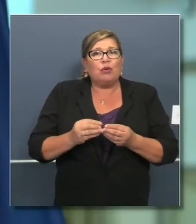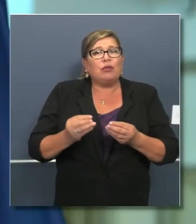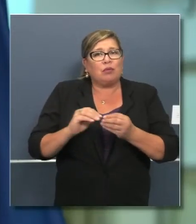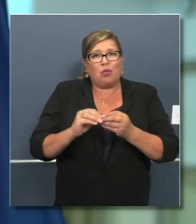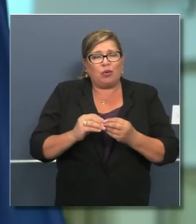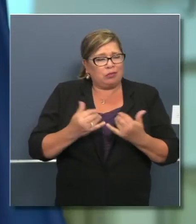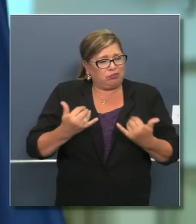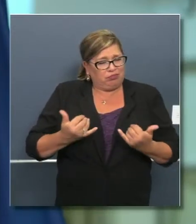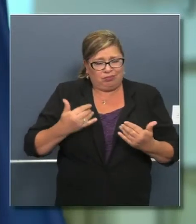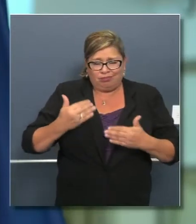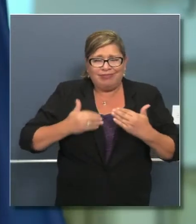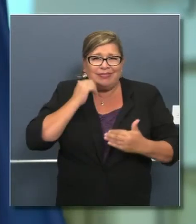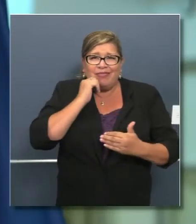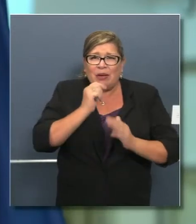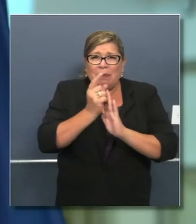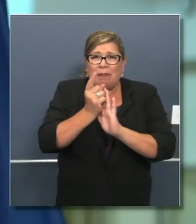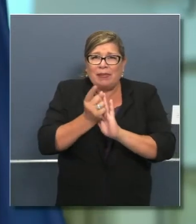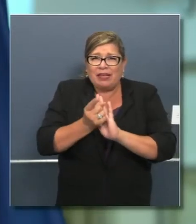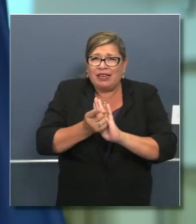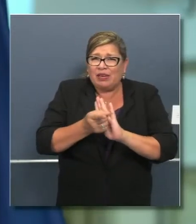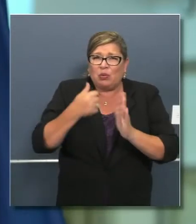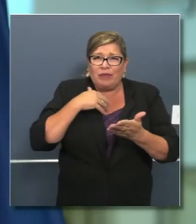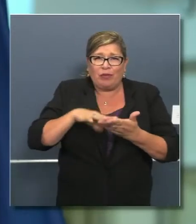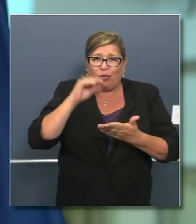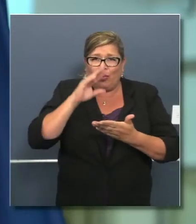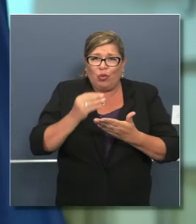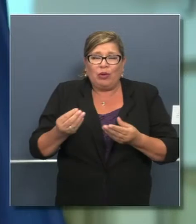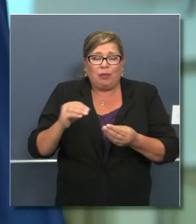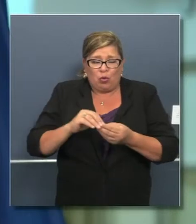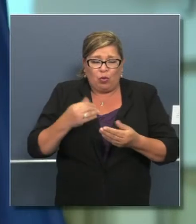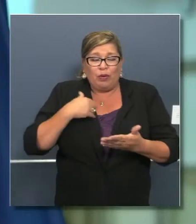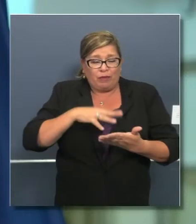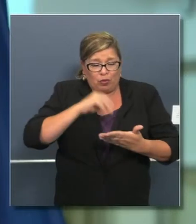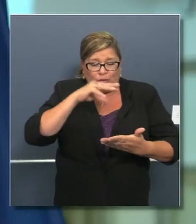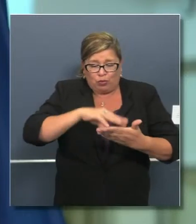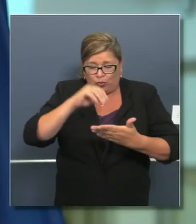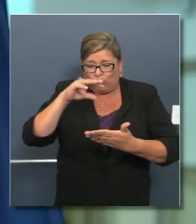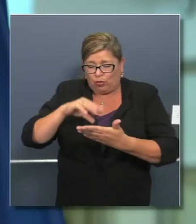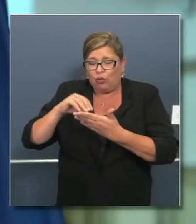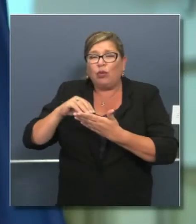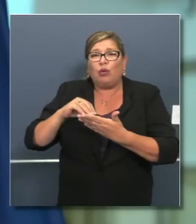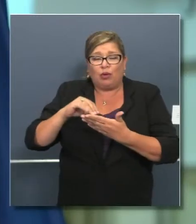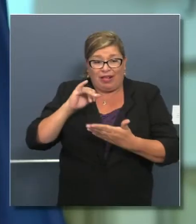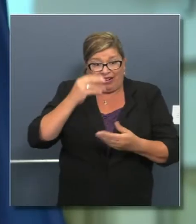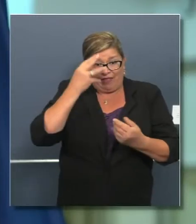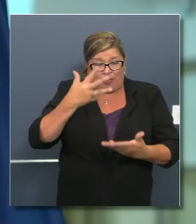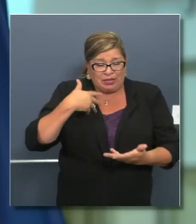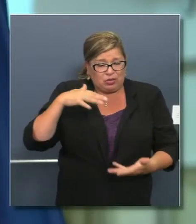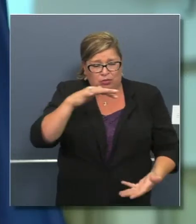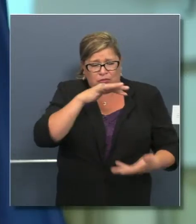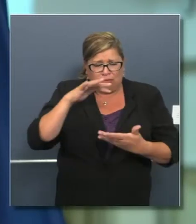this enough we have used our time wisely we are in a very different place in the beginning of